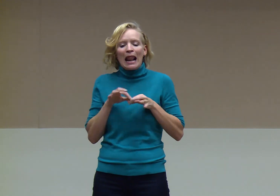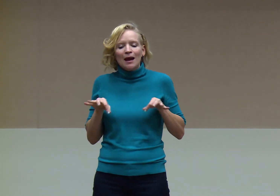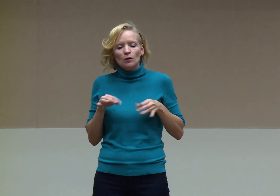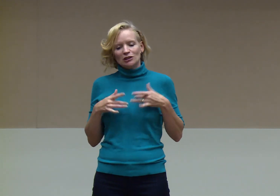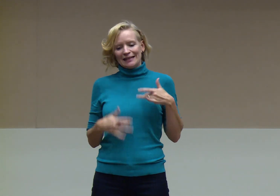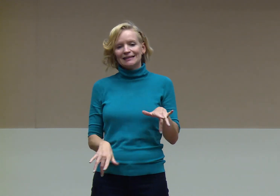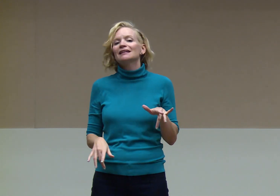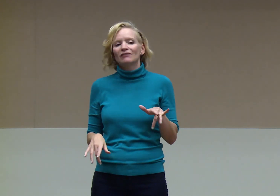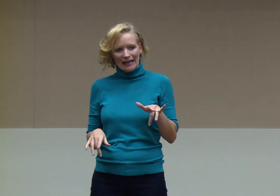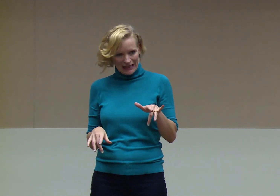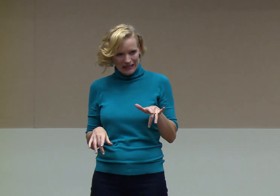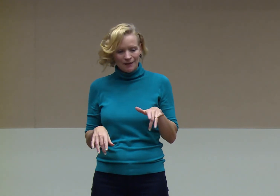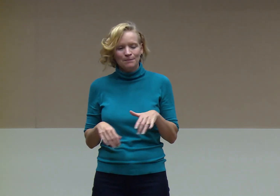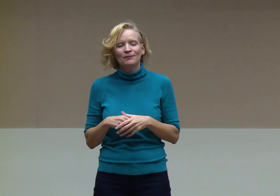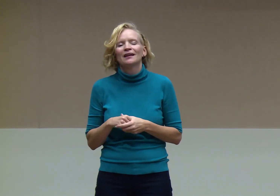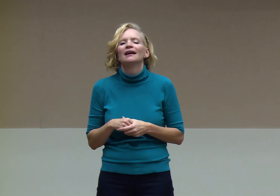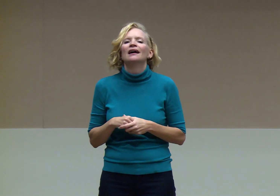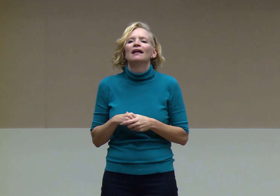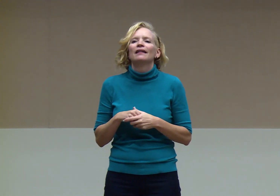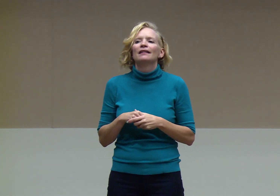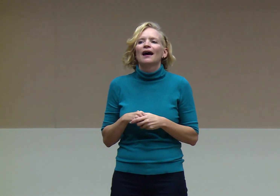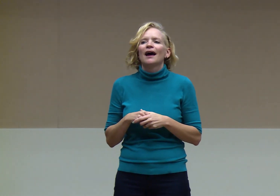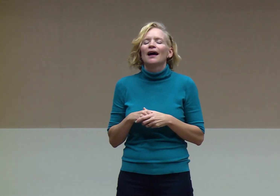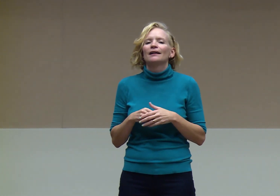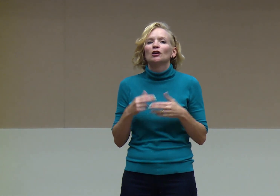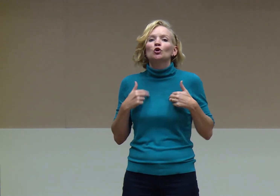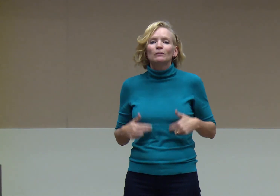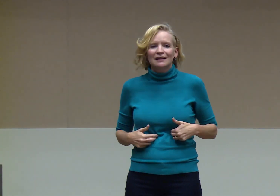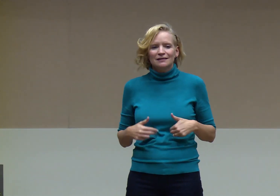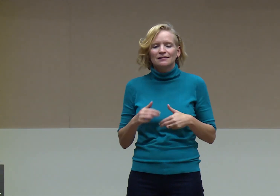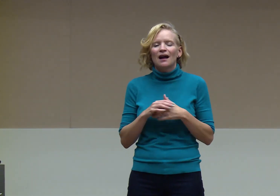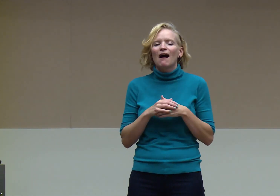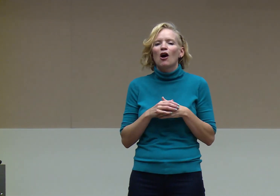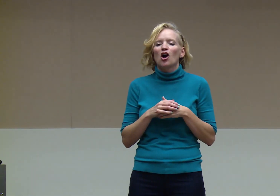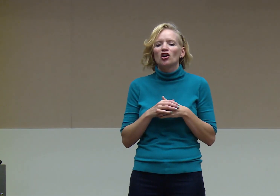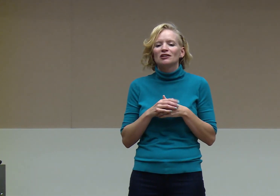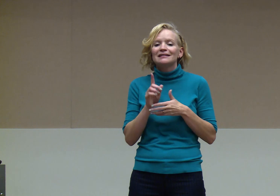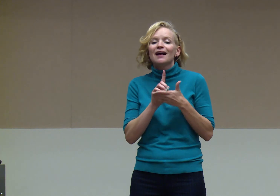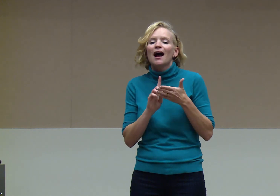we do have language sensitivity universally and that humans are designed in a way